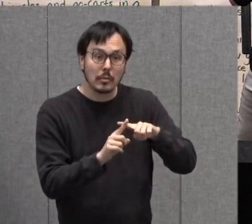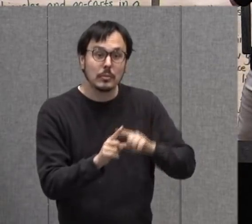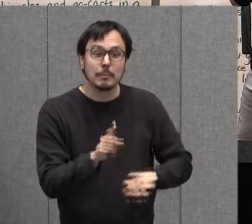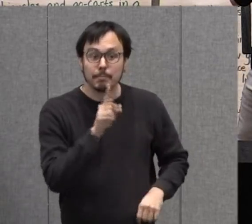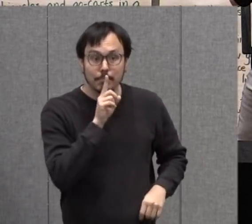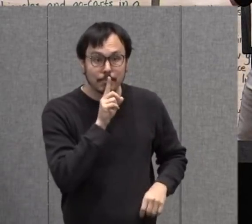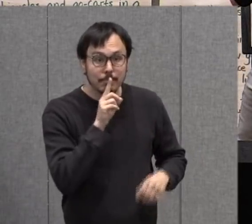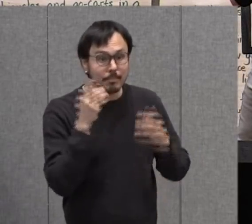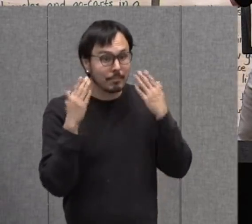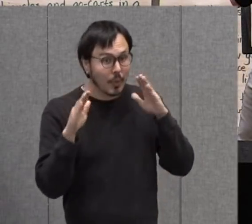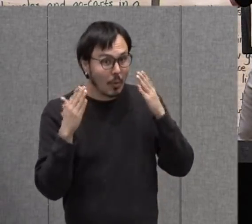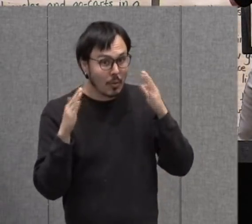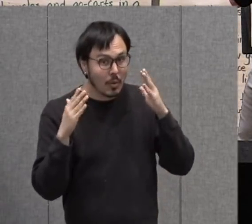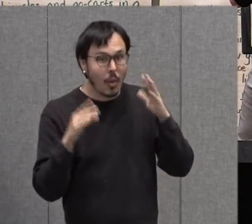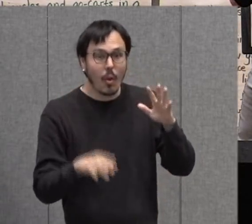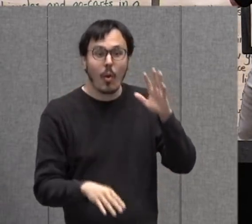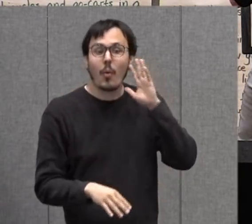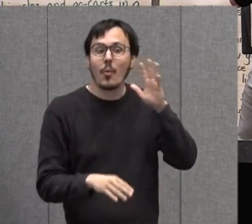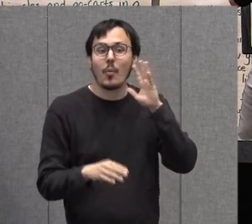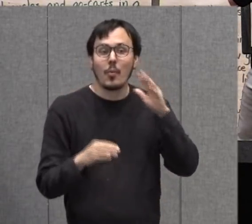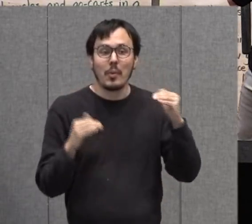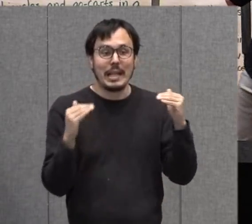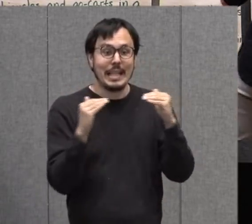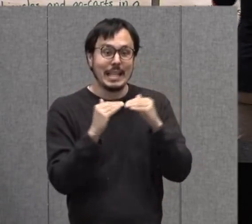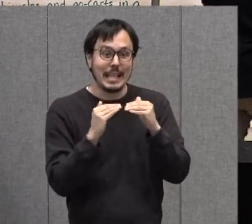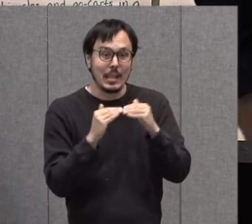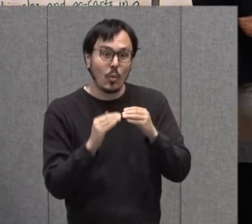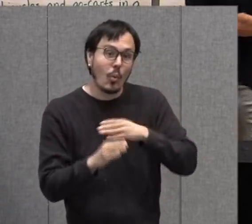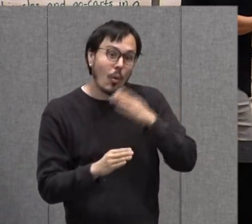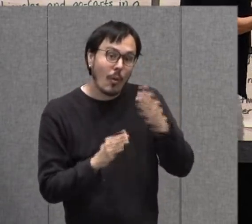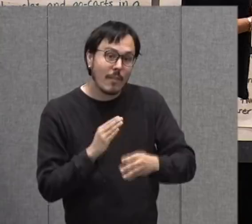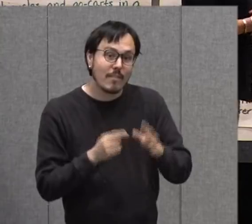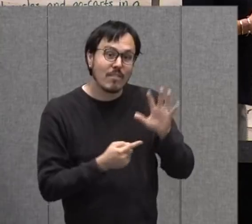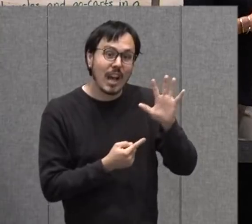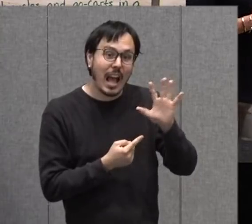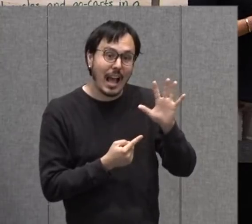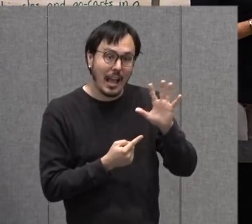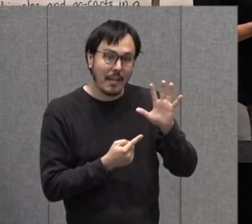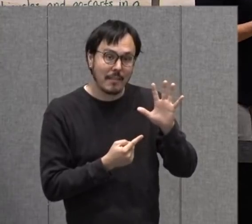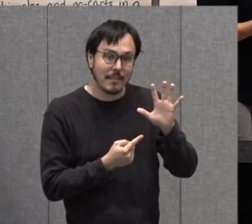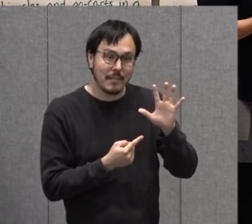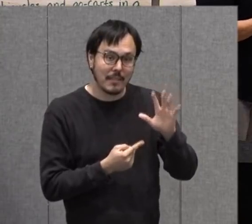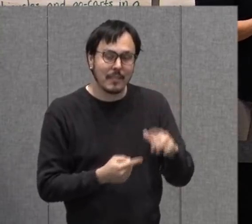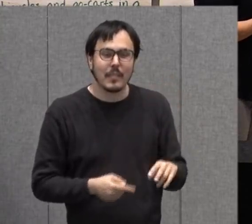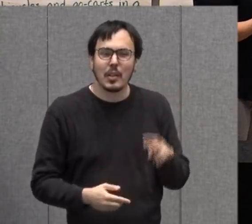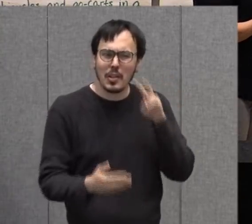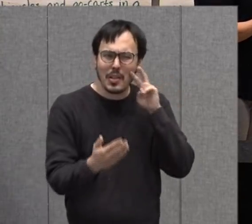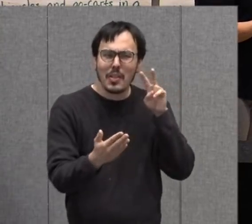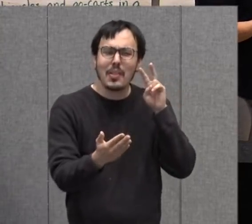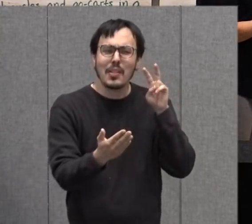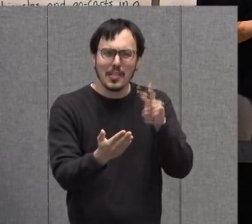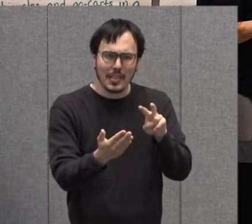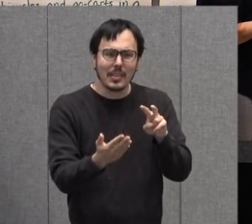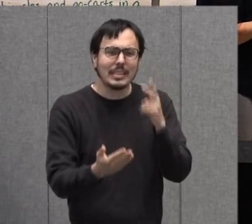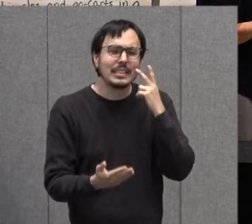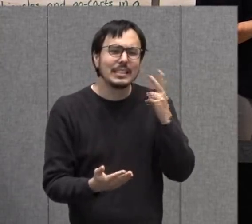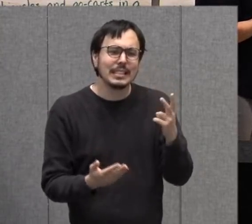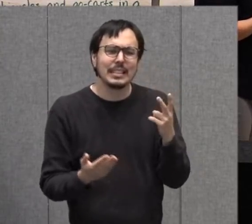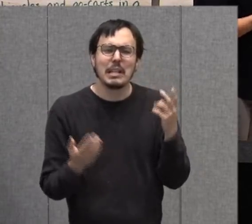will equal five. So, let's take a look what we have and think about that for just a moment.